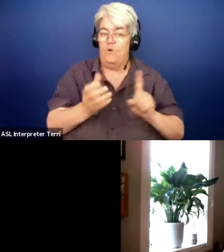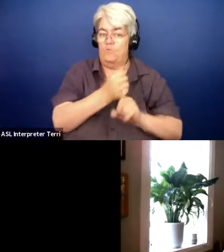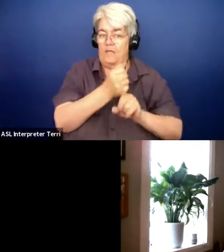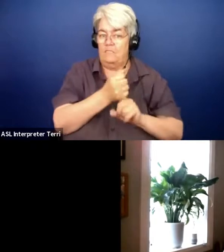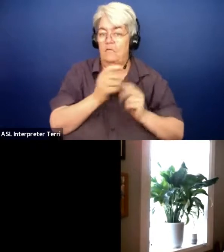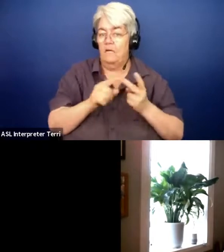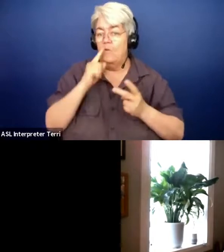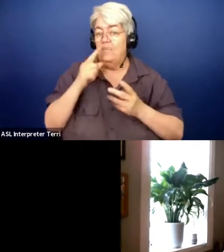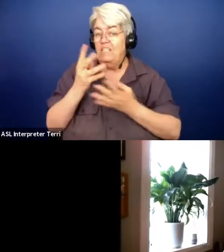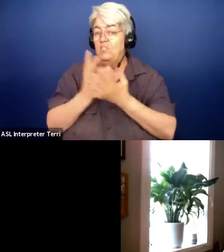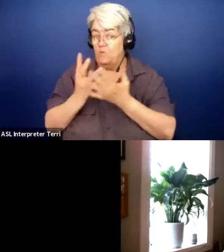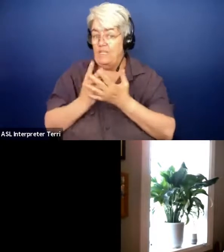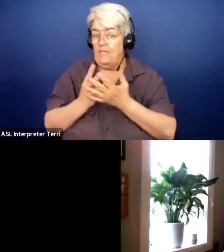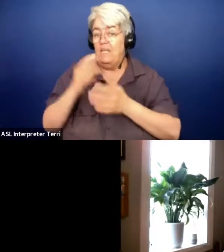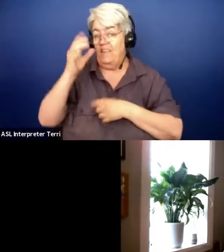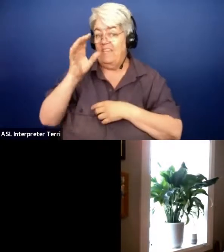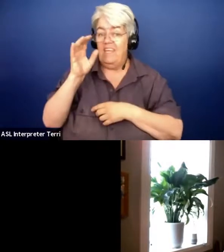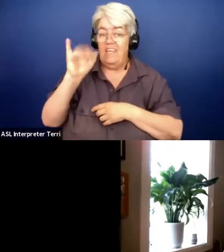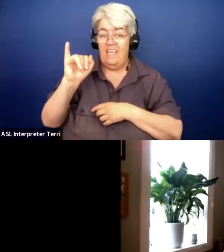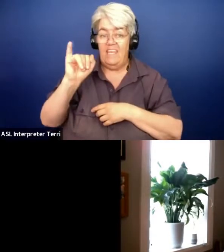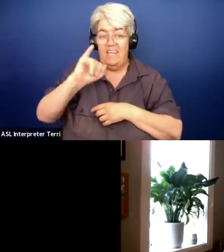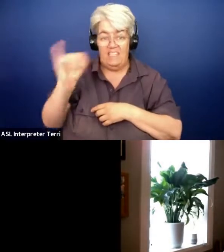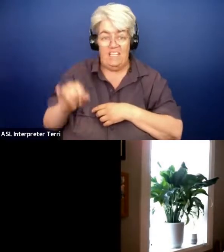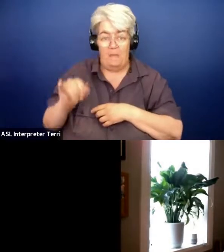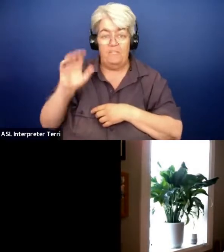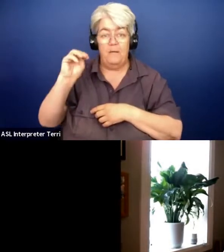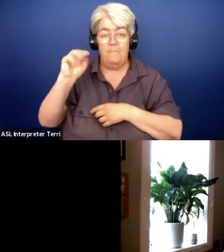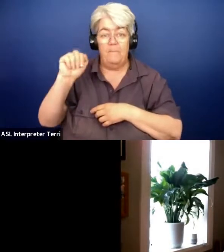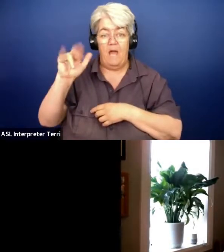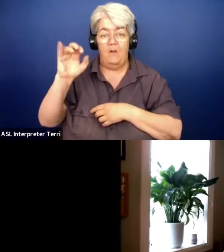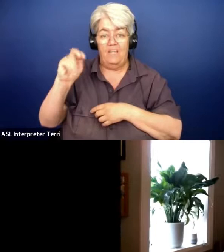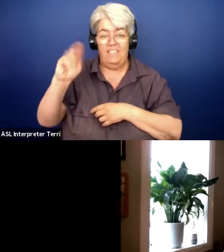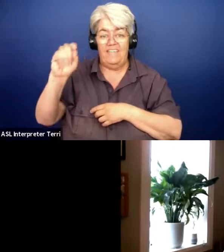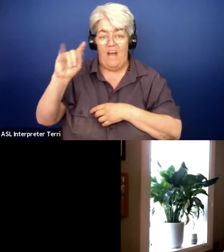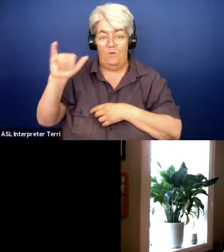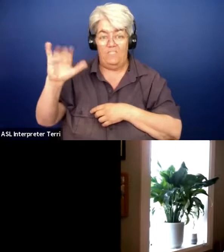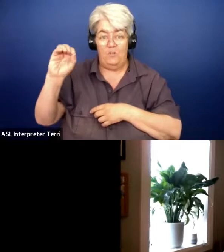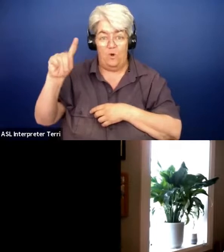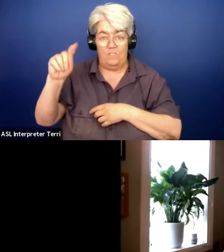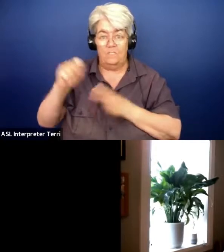County Courts. We found between 50